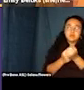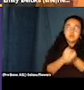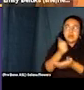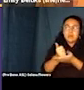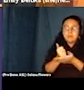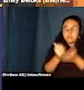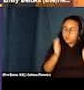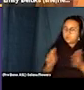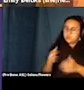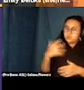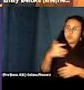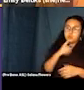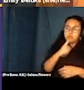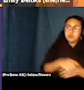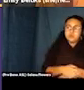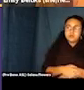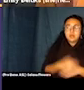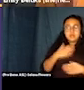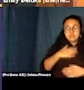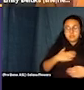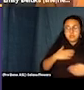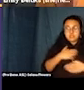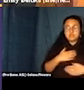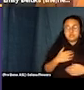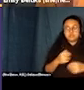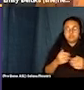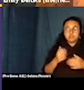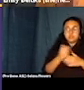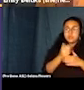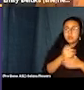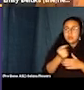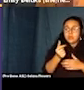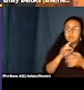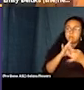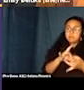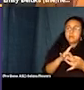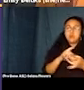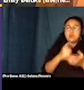It is a pleasure to get to share a little bit about what we do at super fest with you all.